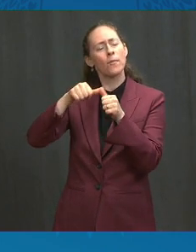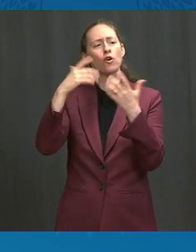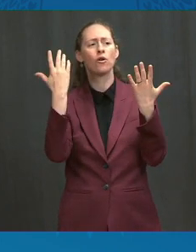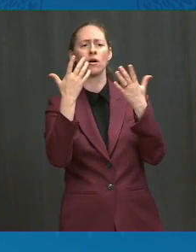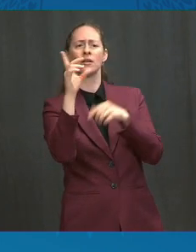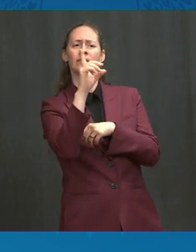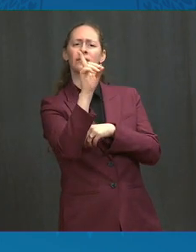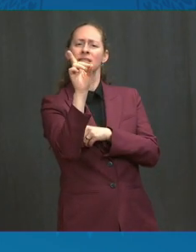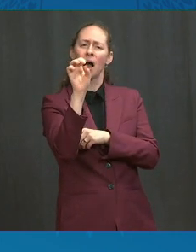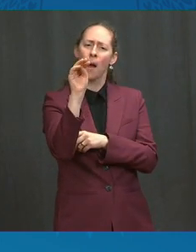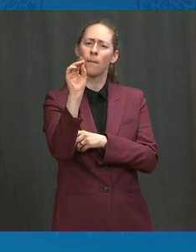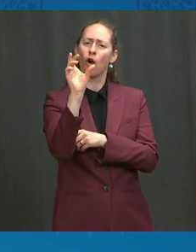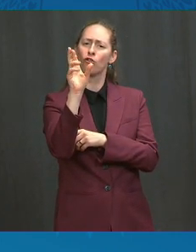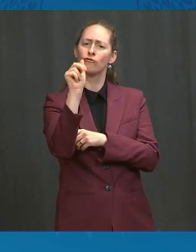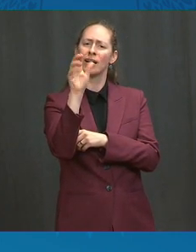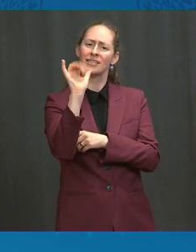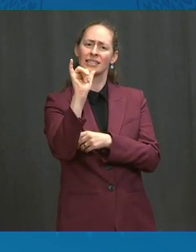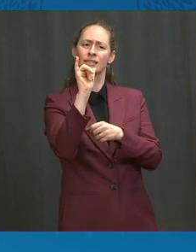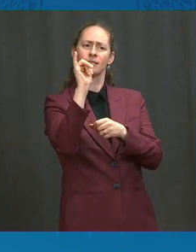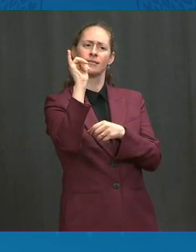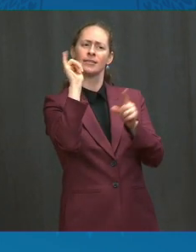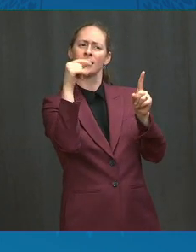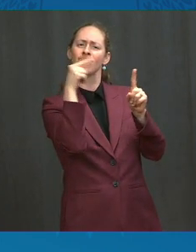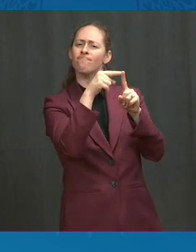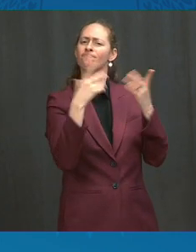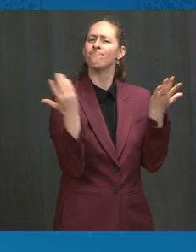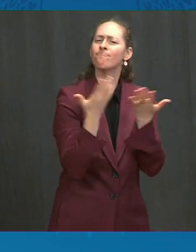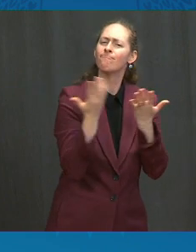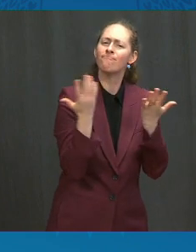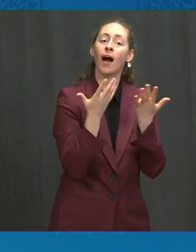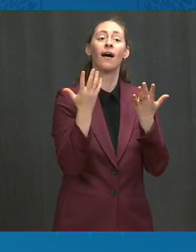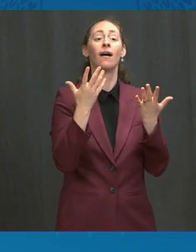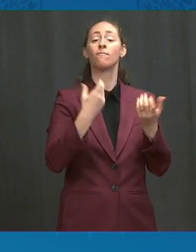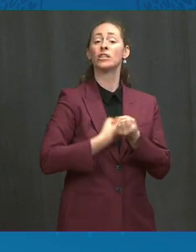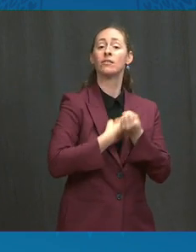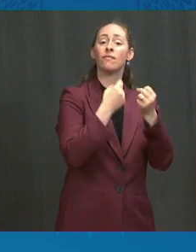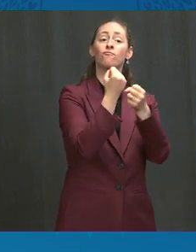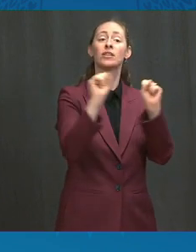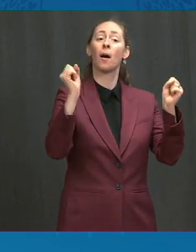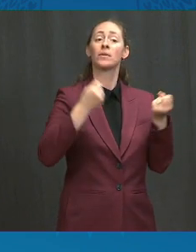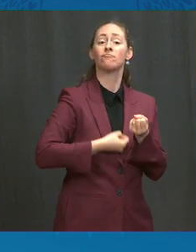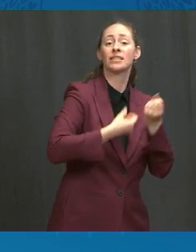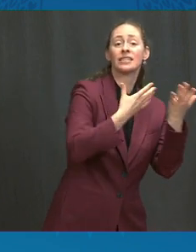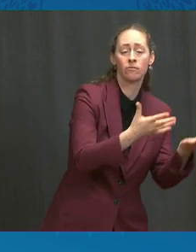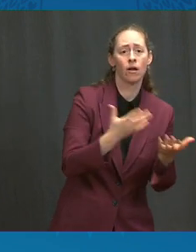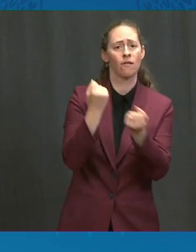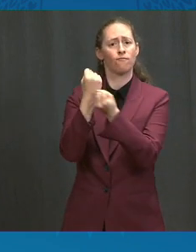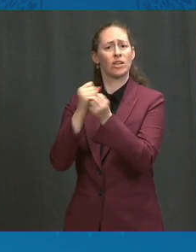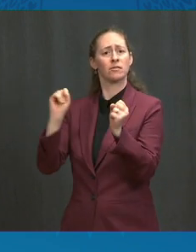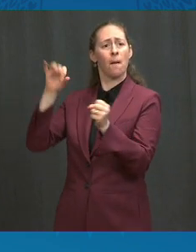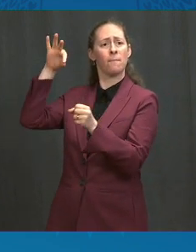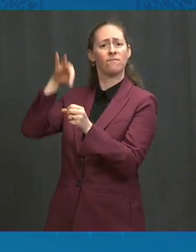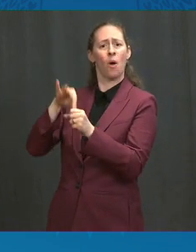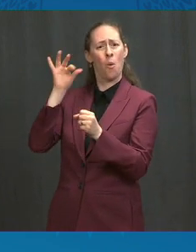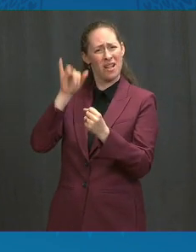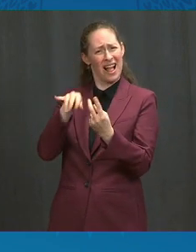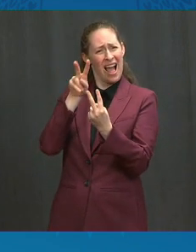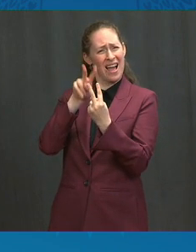whether that is the freedom of speech or the freedom to vote. And if you do not yet have those freedoms,